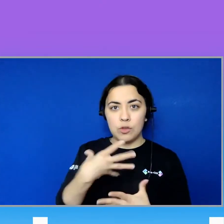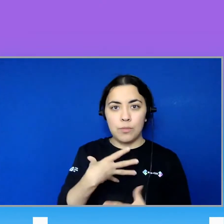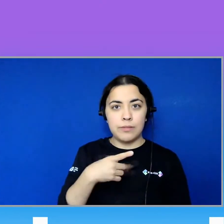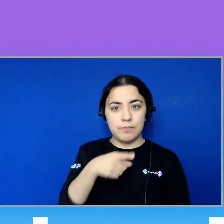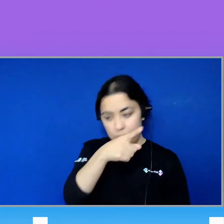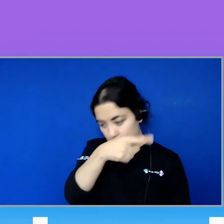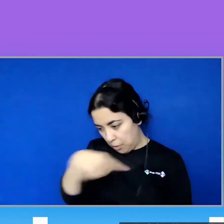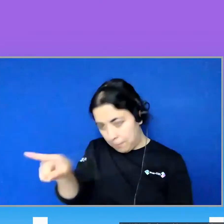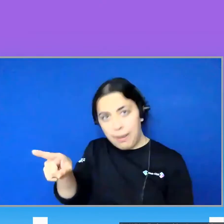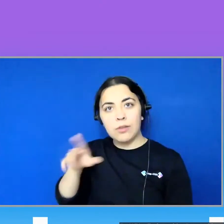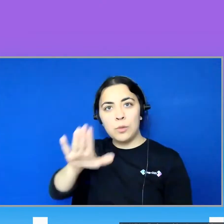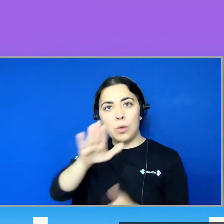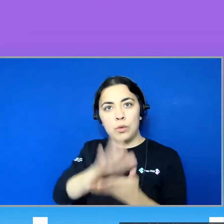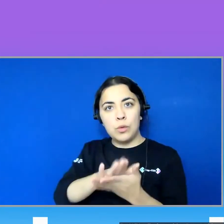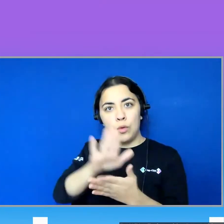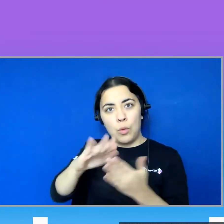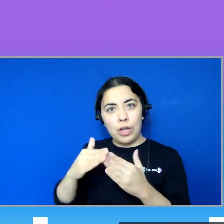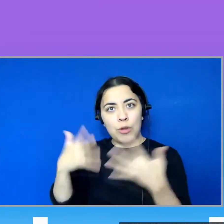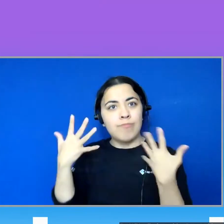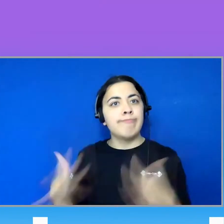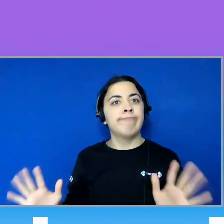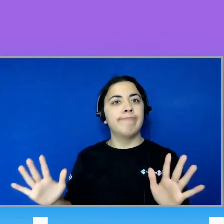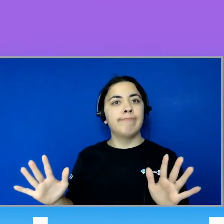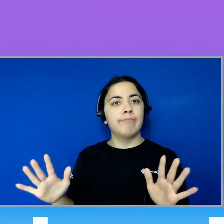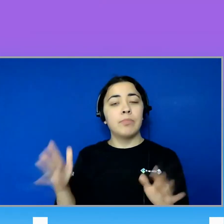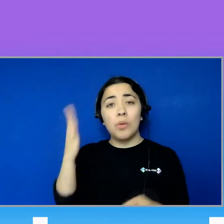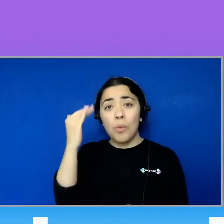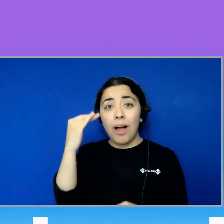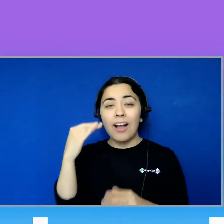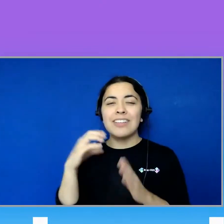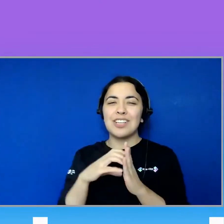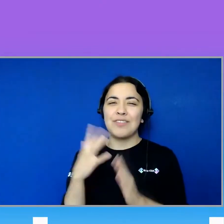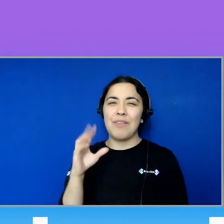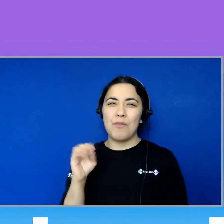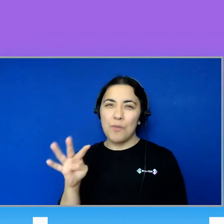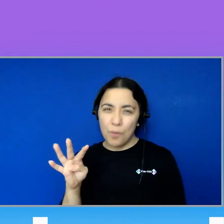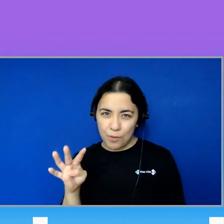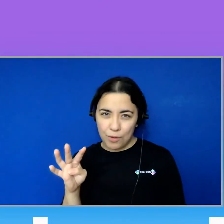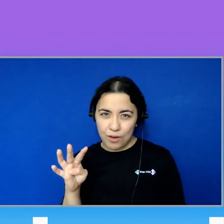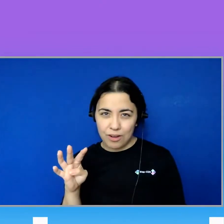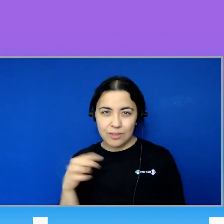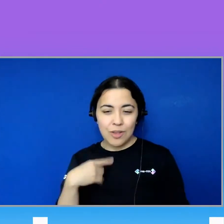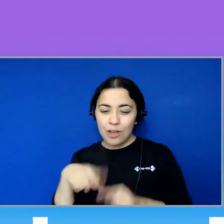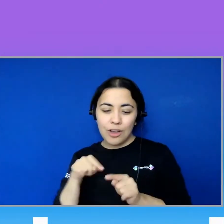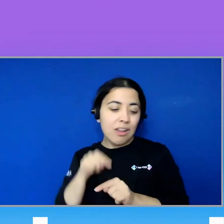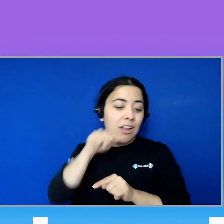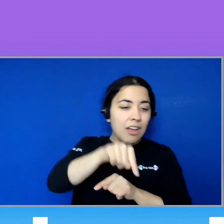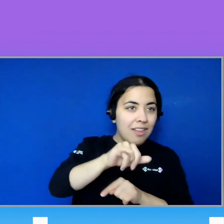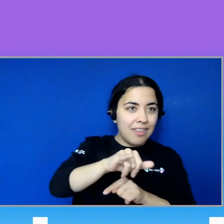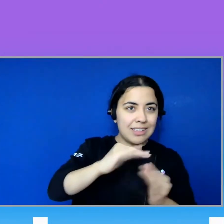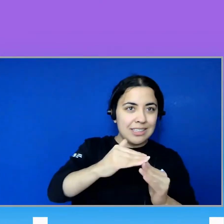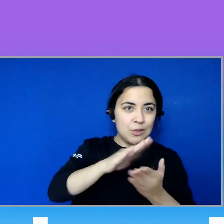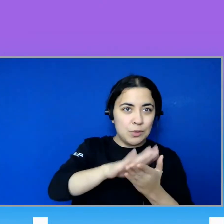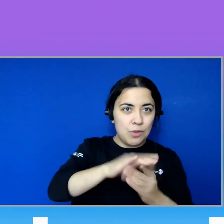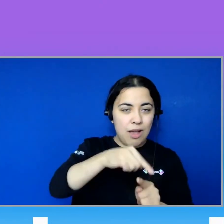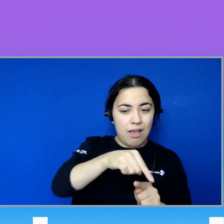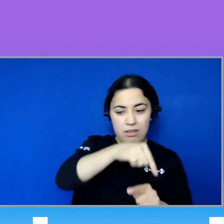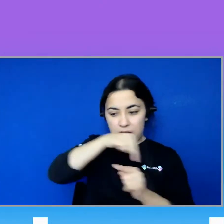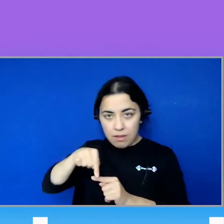your neighborhood. And that was because of section 504. So that